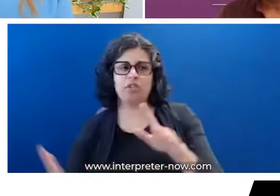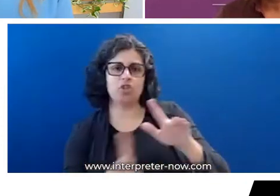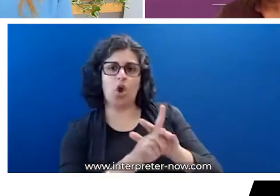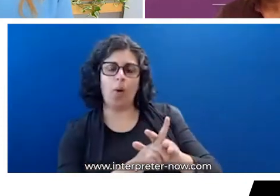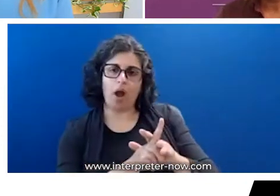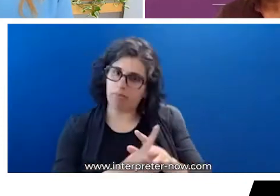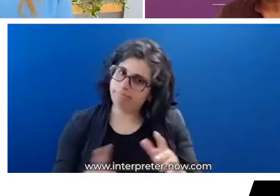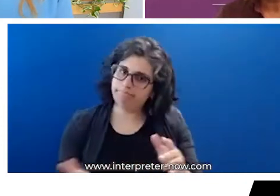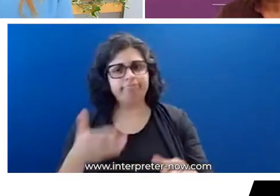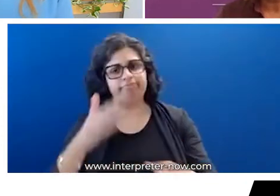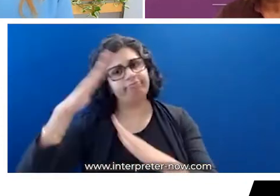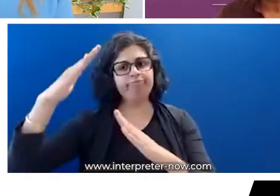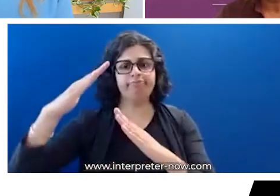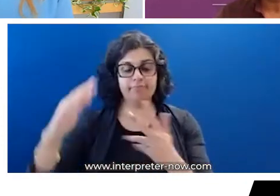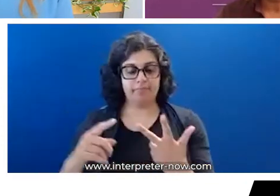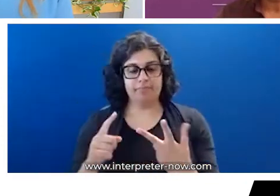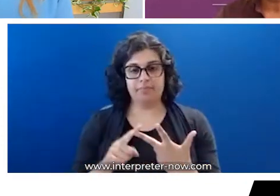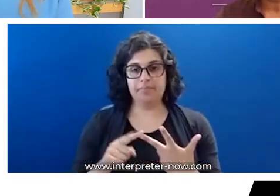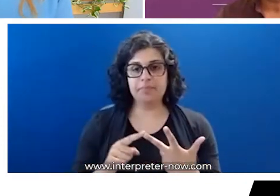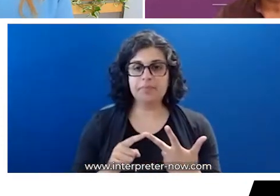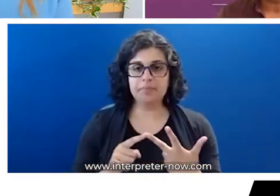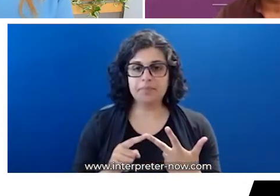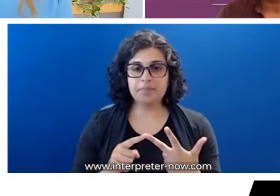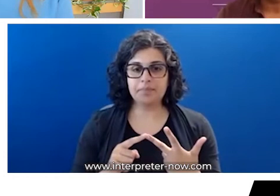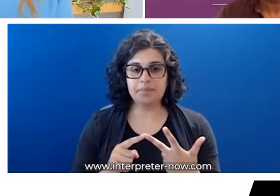And then, I think we move to a question related to what.